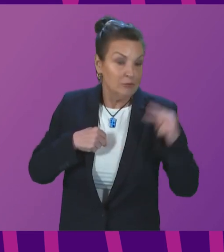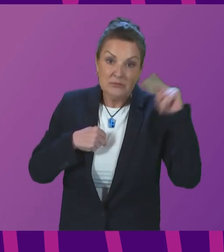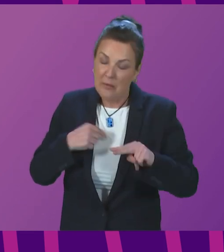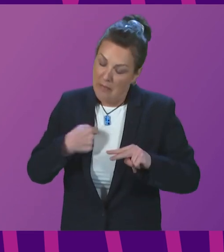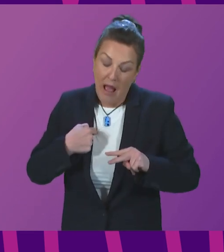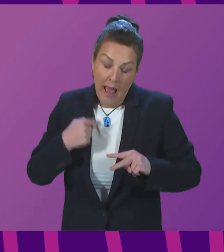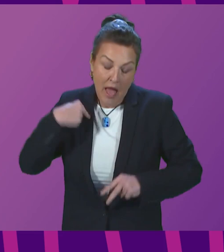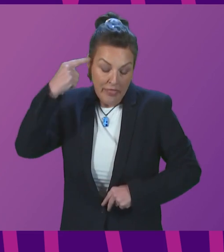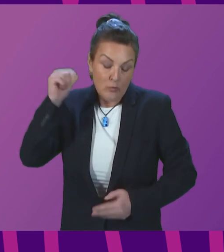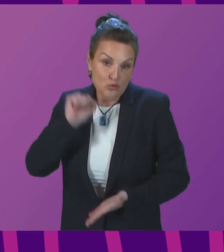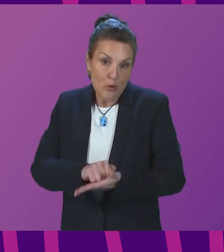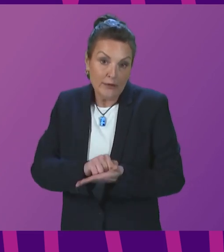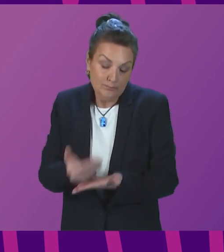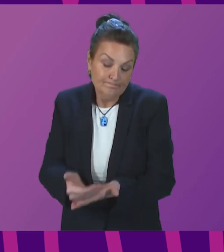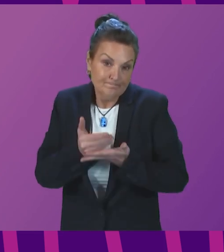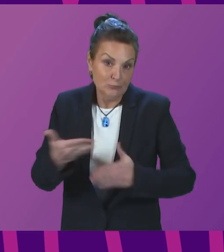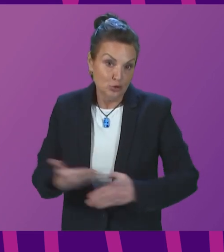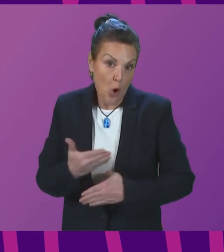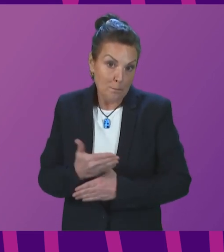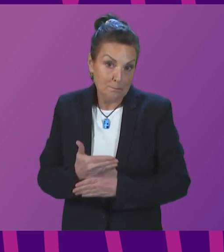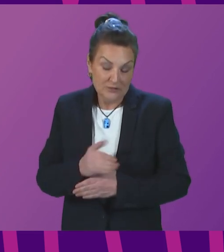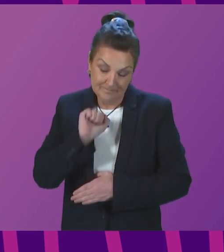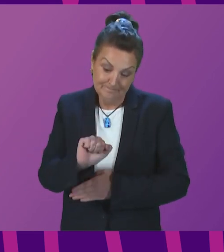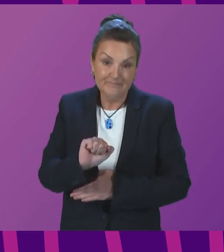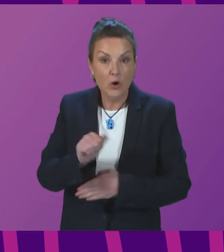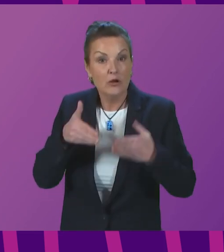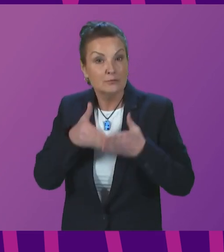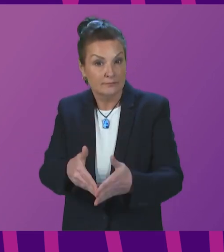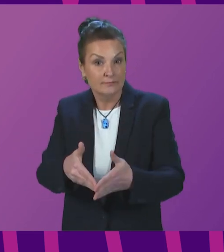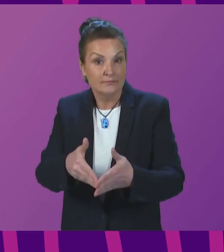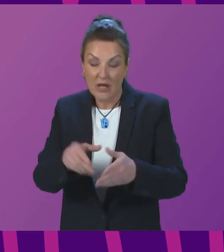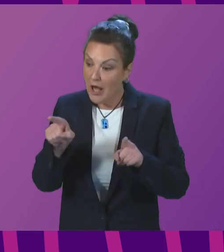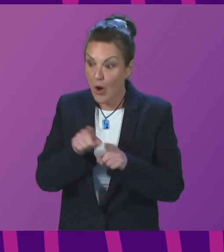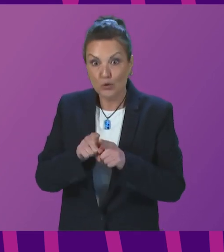for the Scottish Government to protect and save jobs and the shipyard.